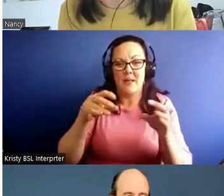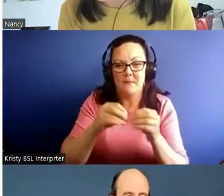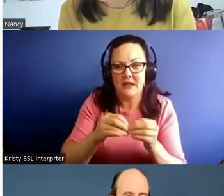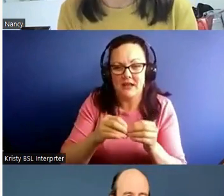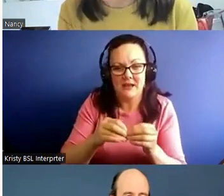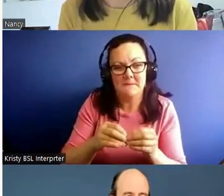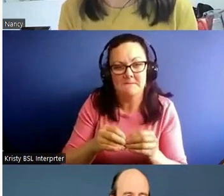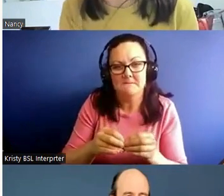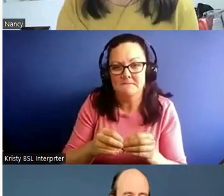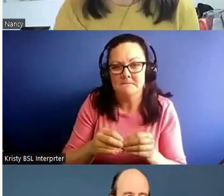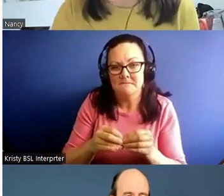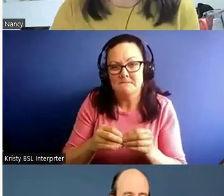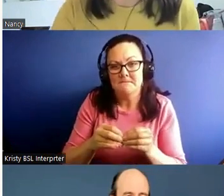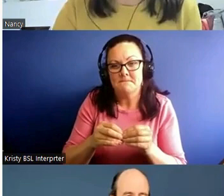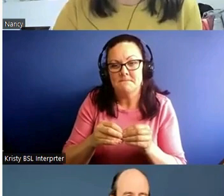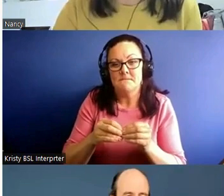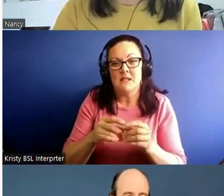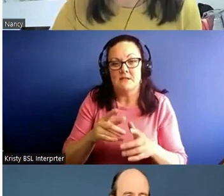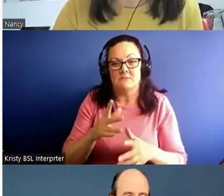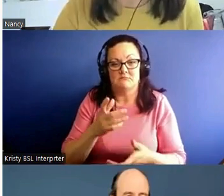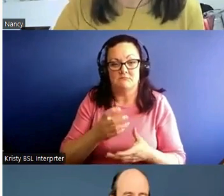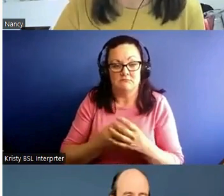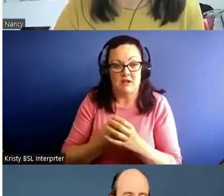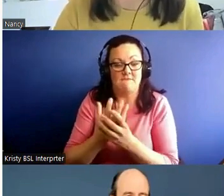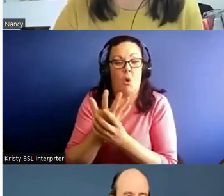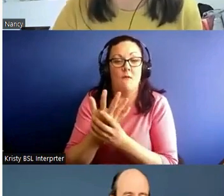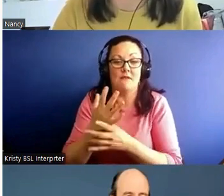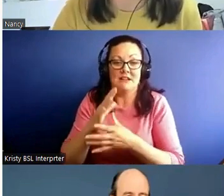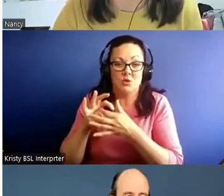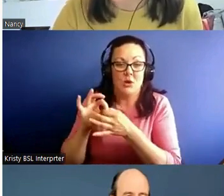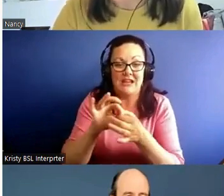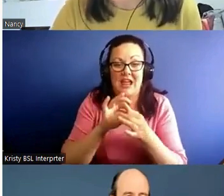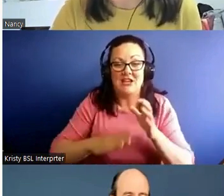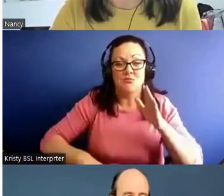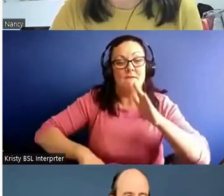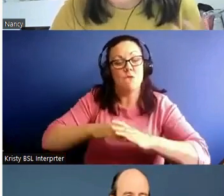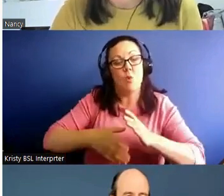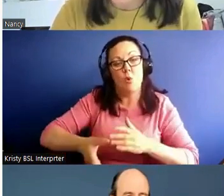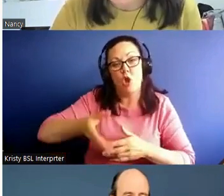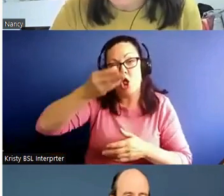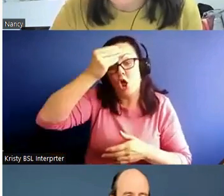evolve into engaging and learningful experience that is so much more